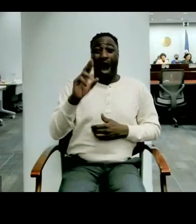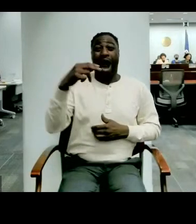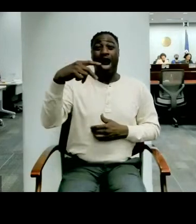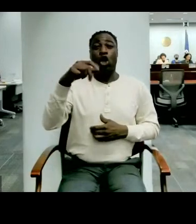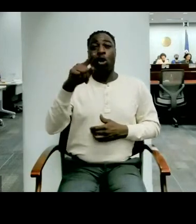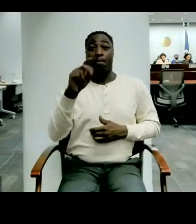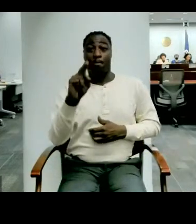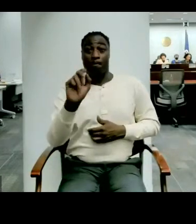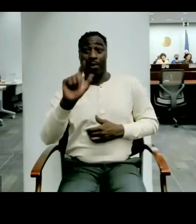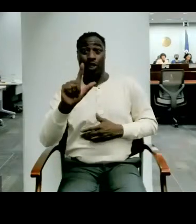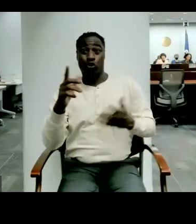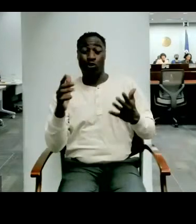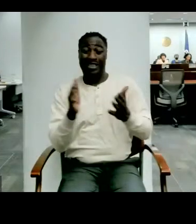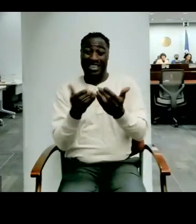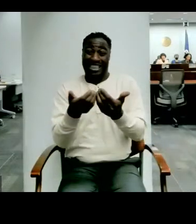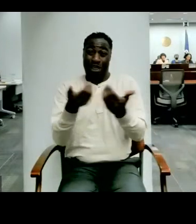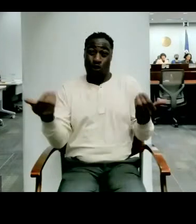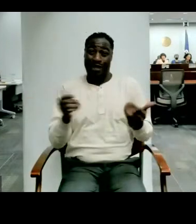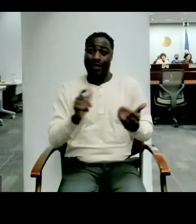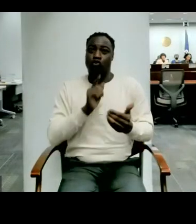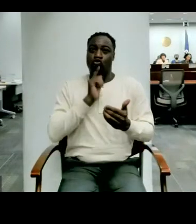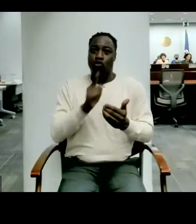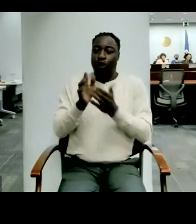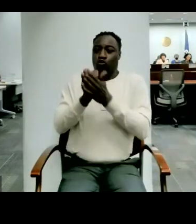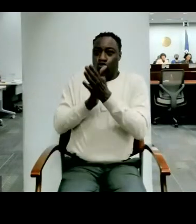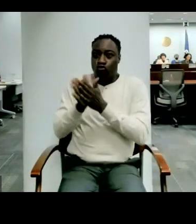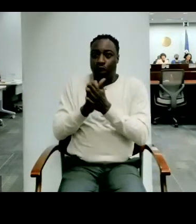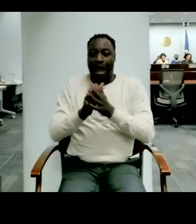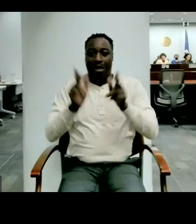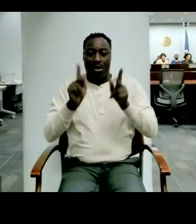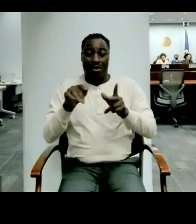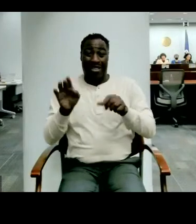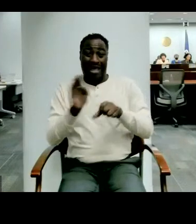drives people into those industries. Much like you did at the Department of Labor,